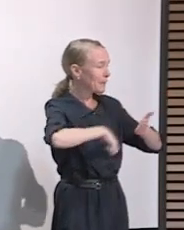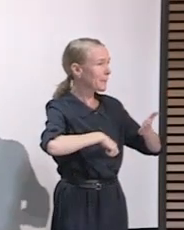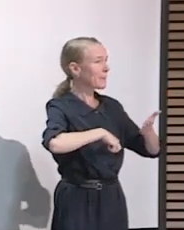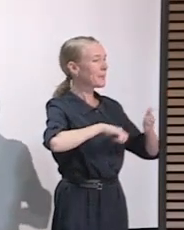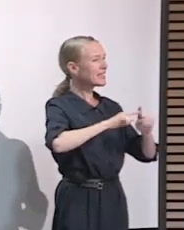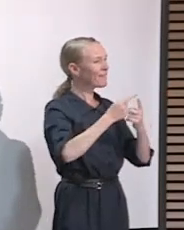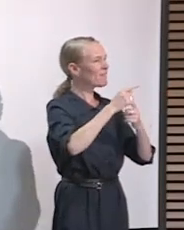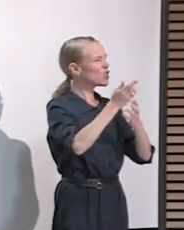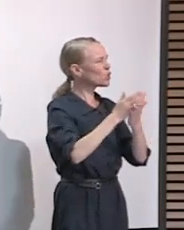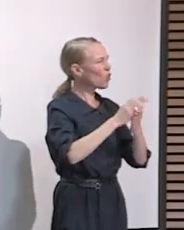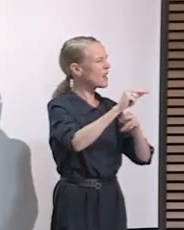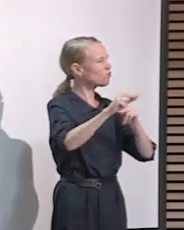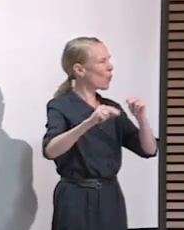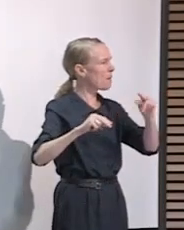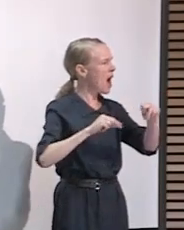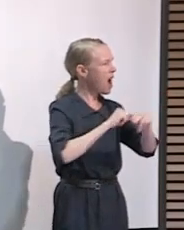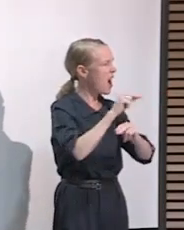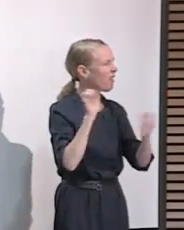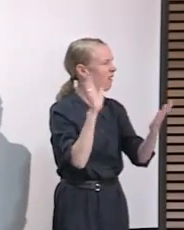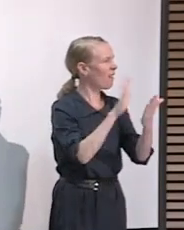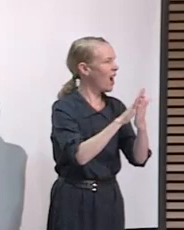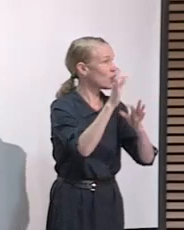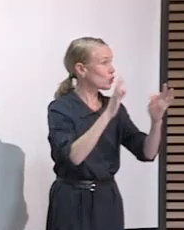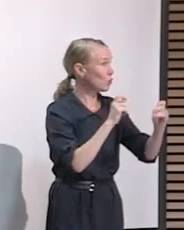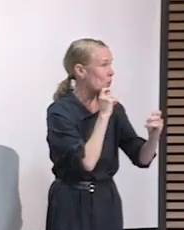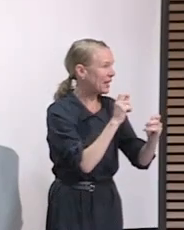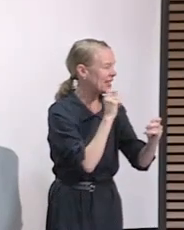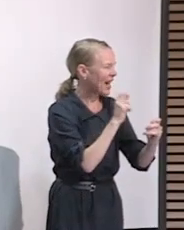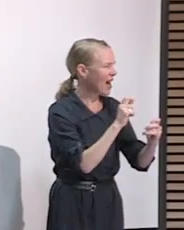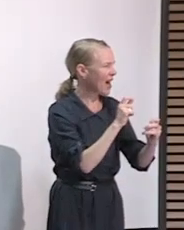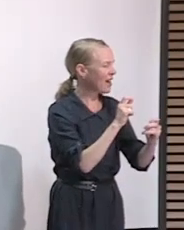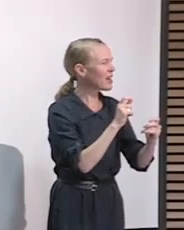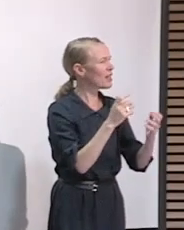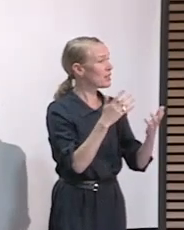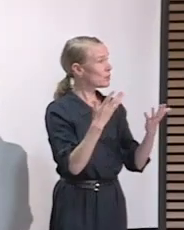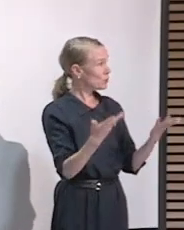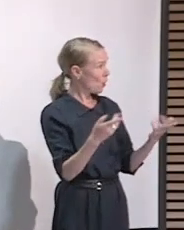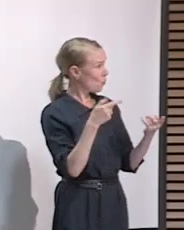a false positive. The Ramen Shop, which was a situation